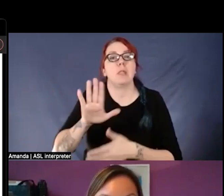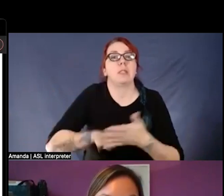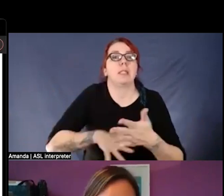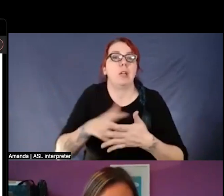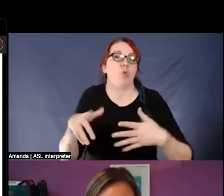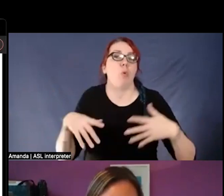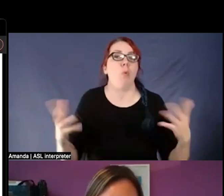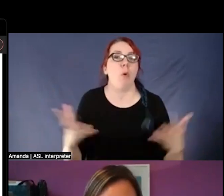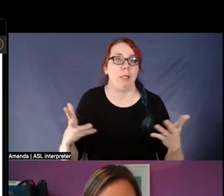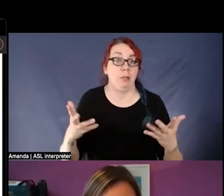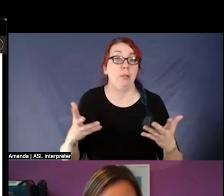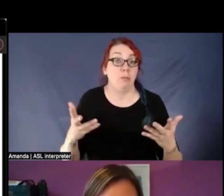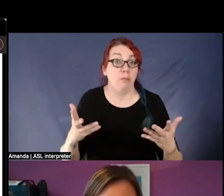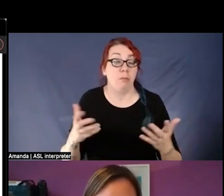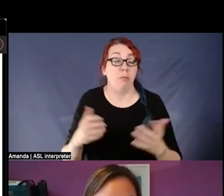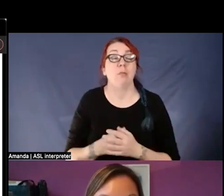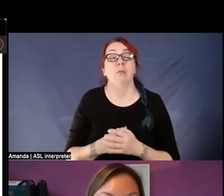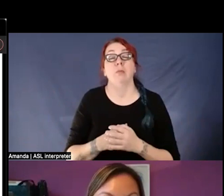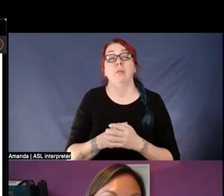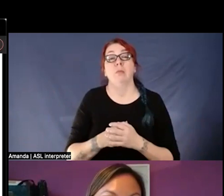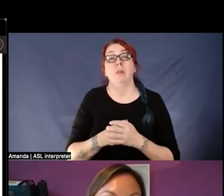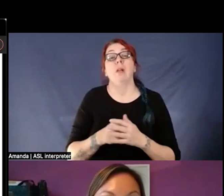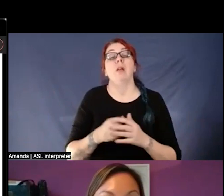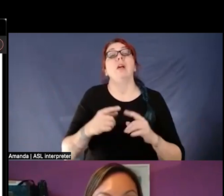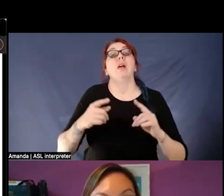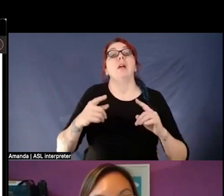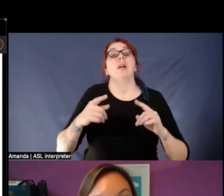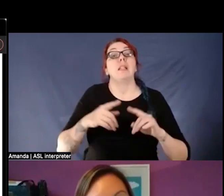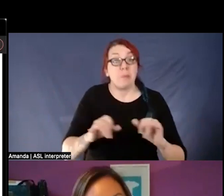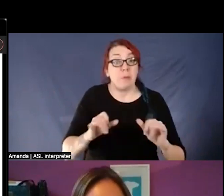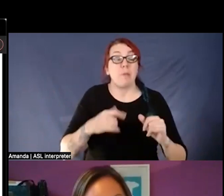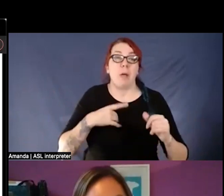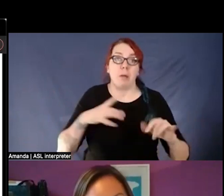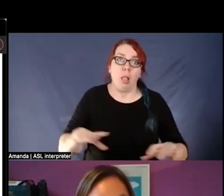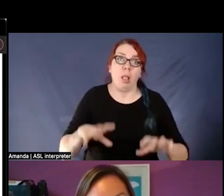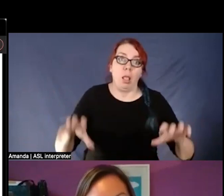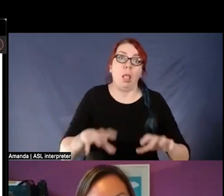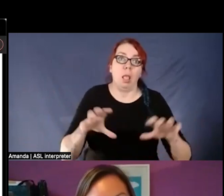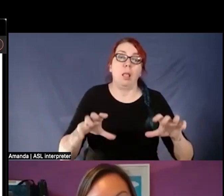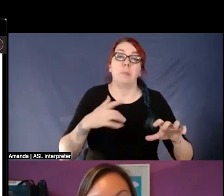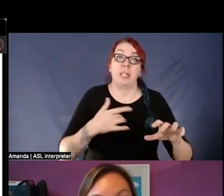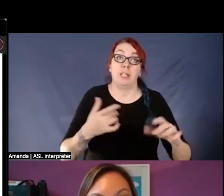checklists kind of as much as I can all at once. So instead of delaying the task, I'll prepare all